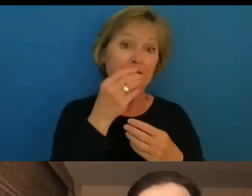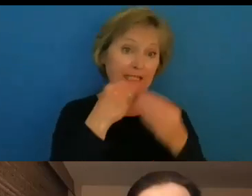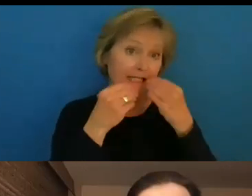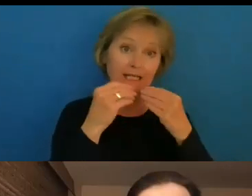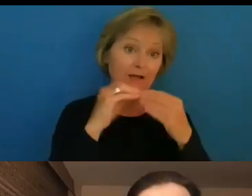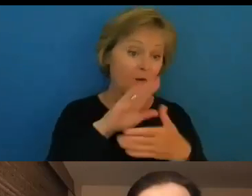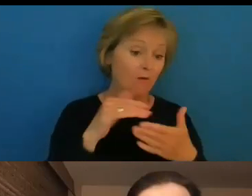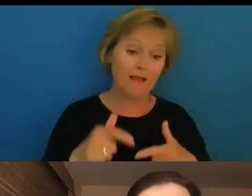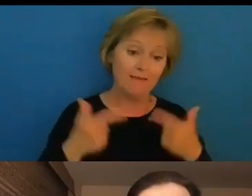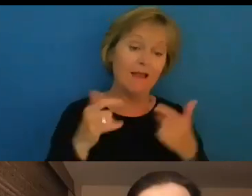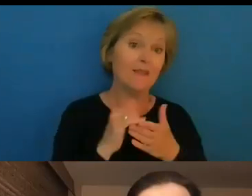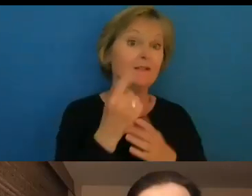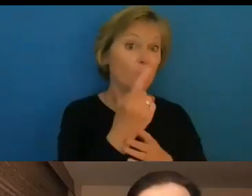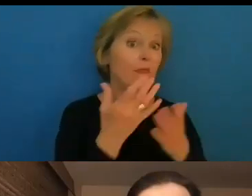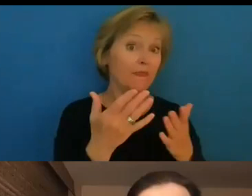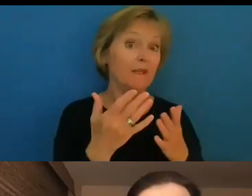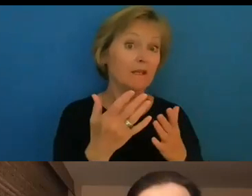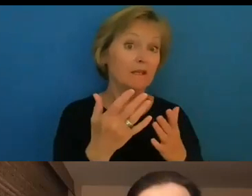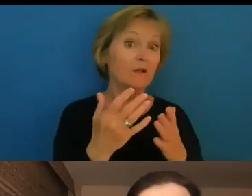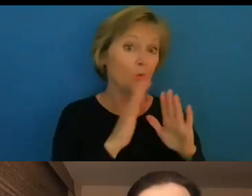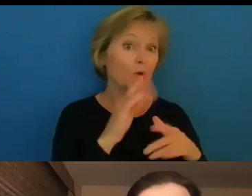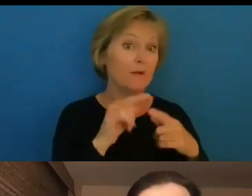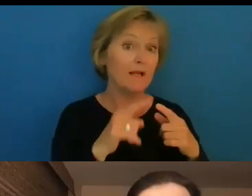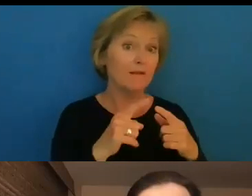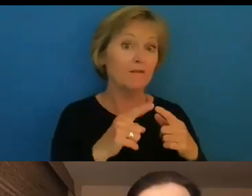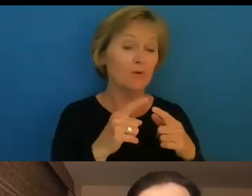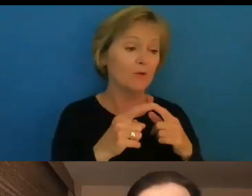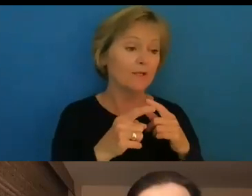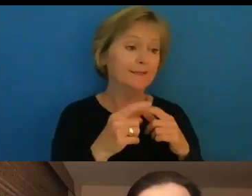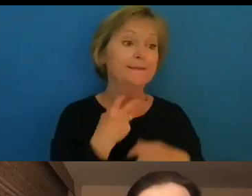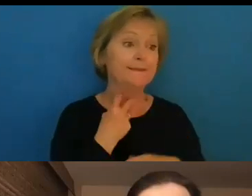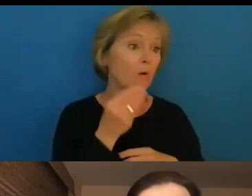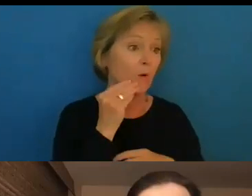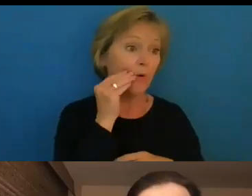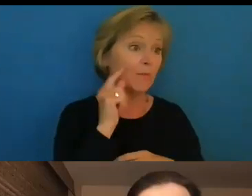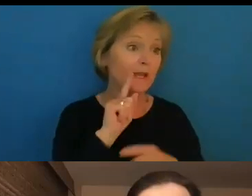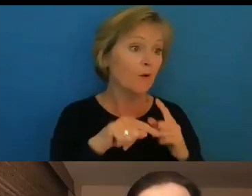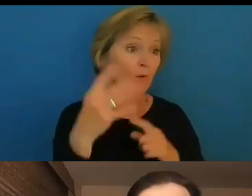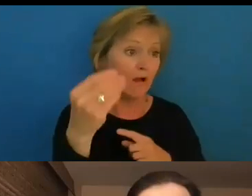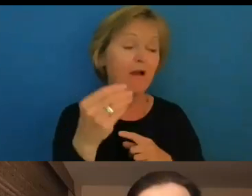And that's one thing to be worried about, where you're holed up and you can't really go anywhere, and you're anxious